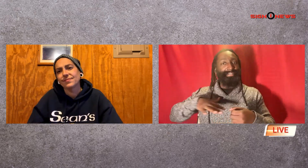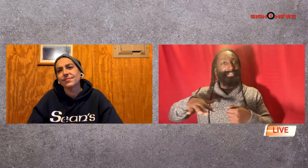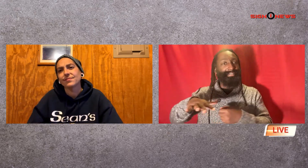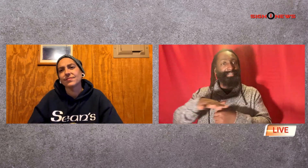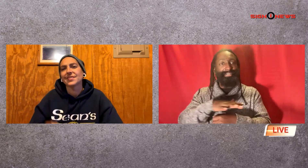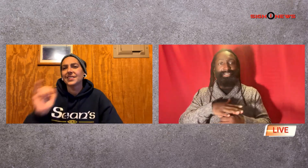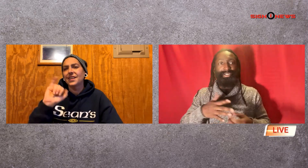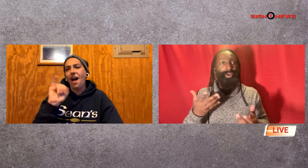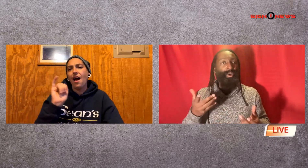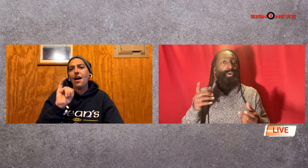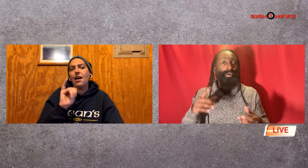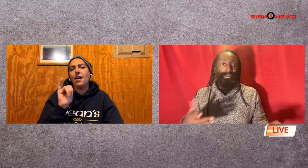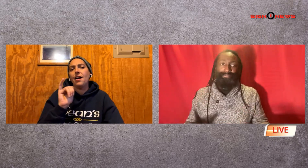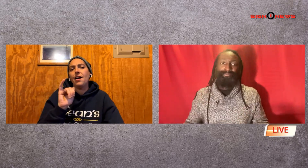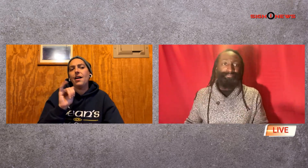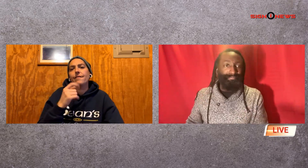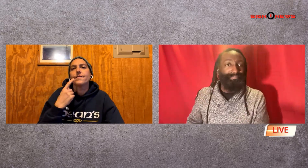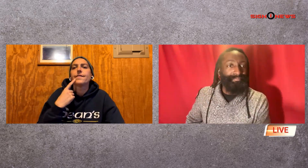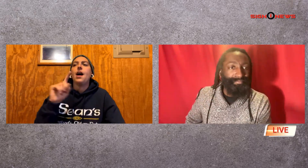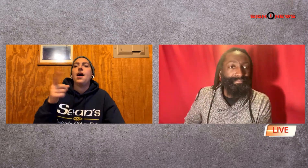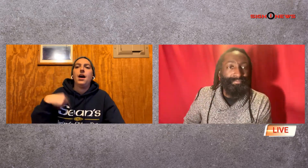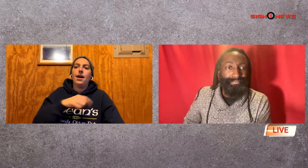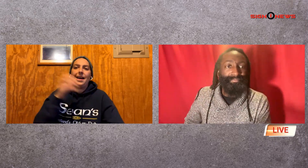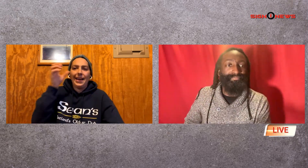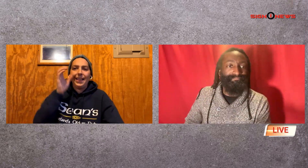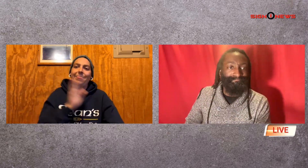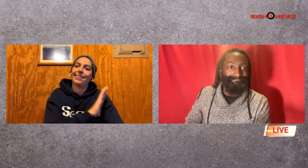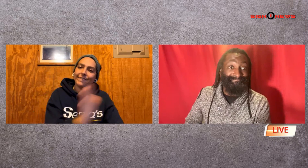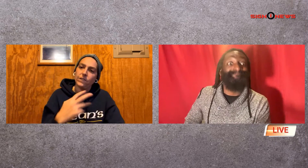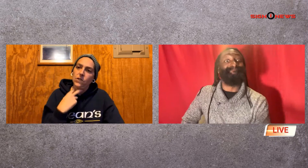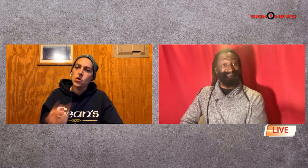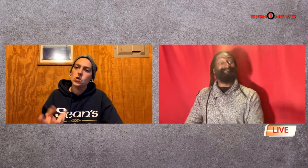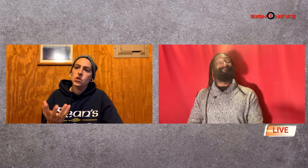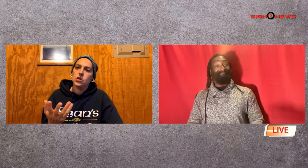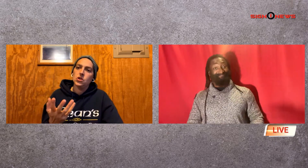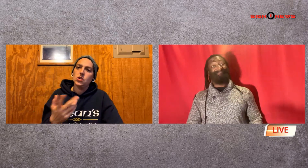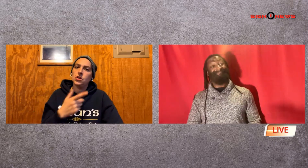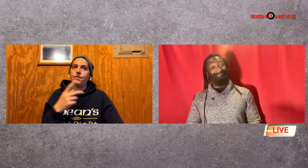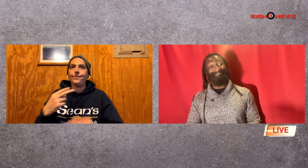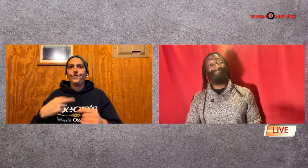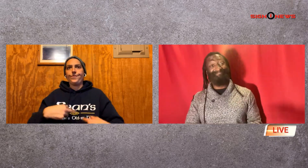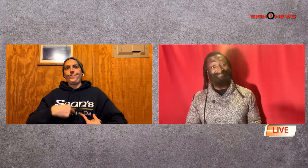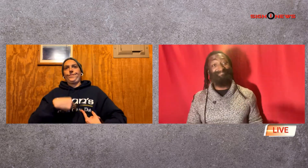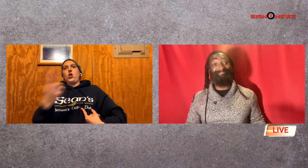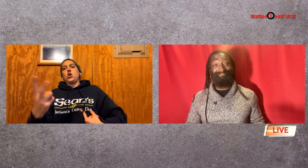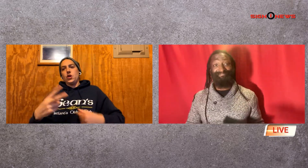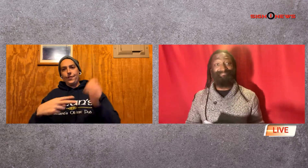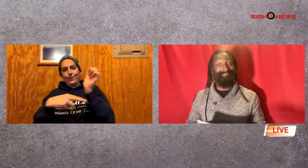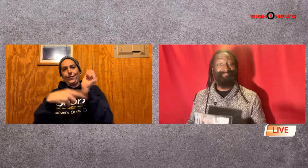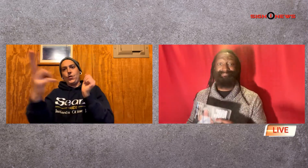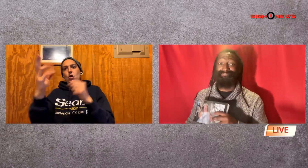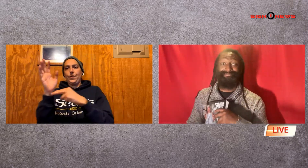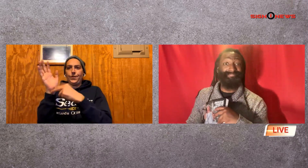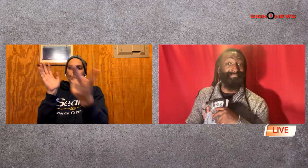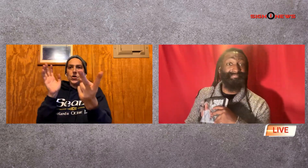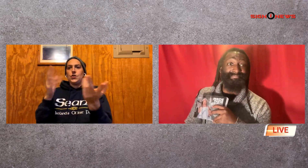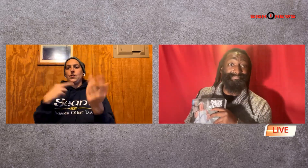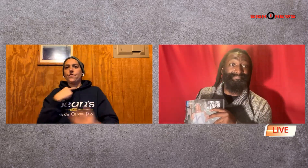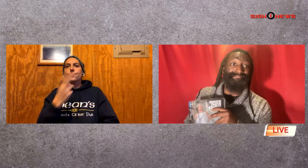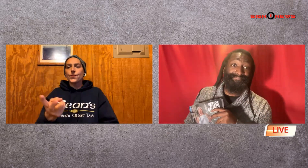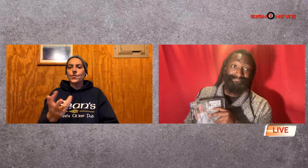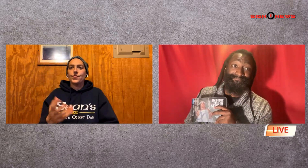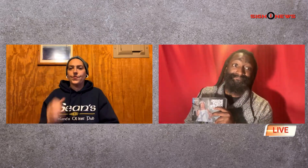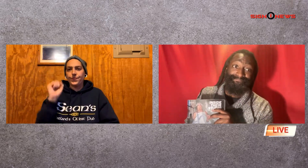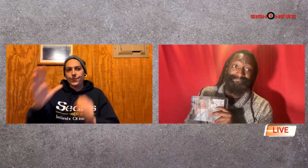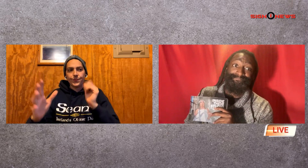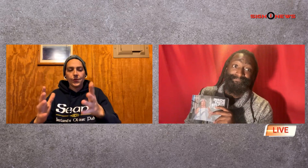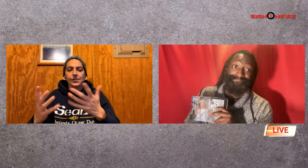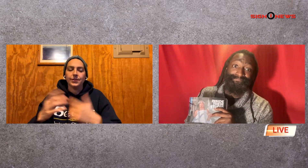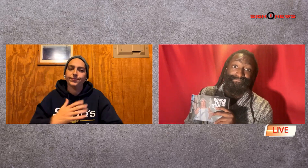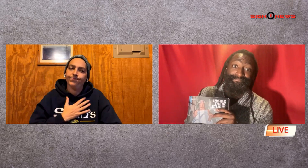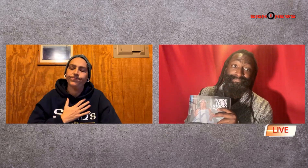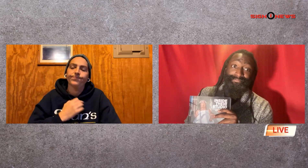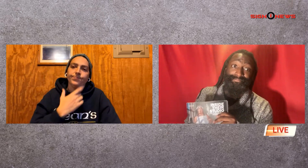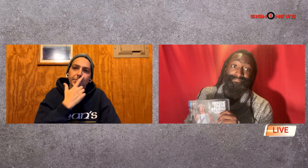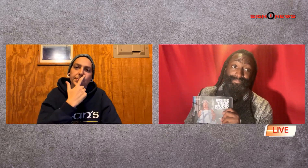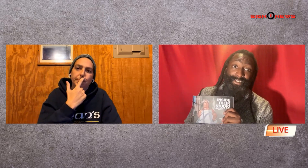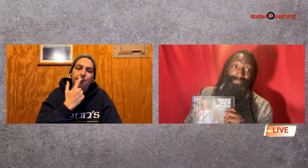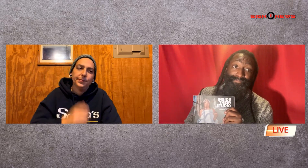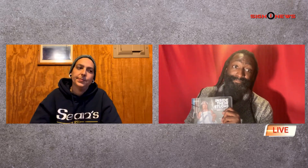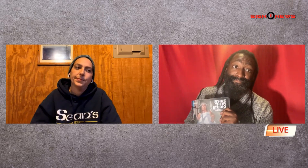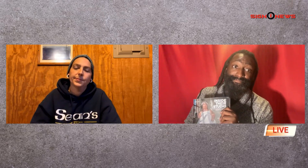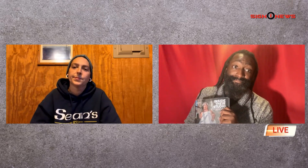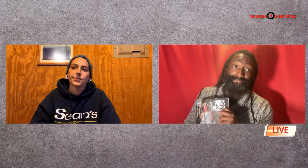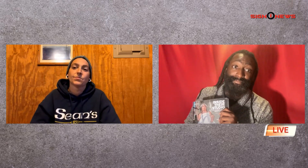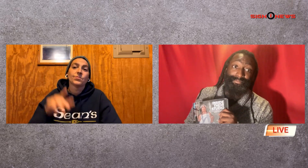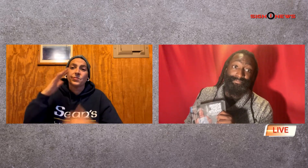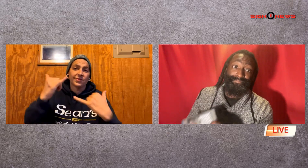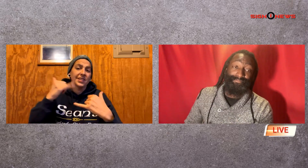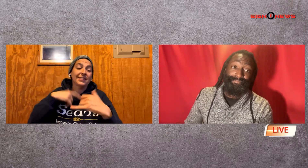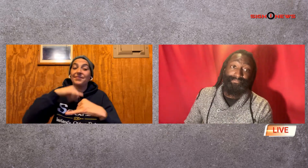spiritual space finally someone could hear their voice